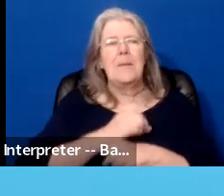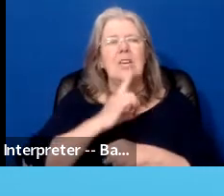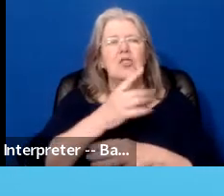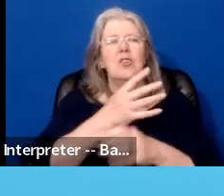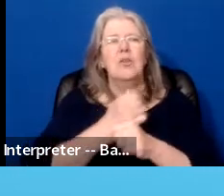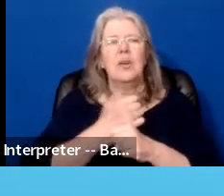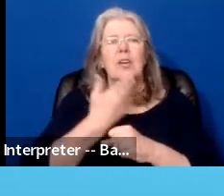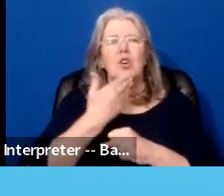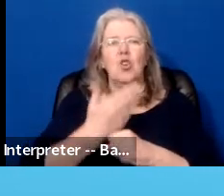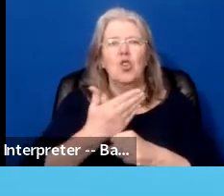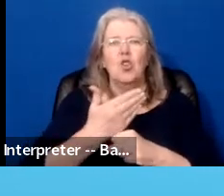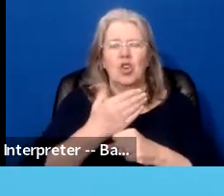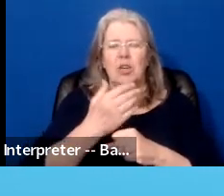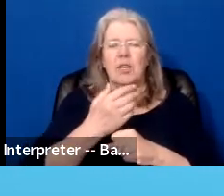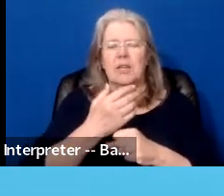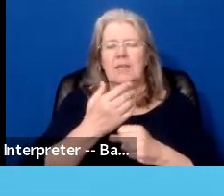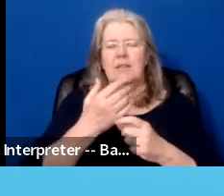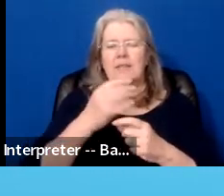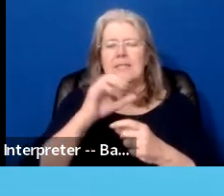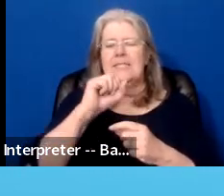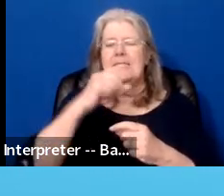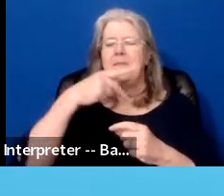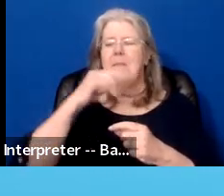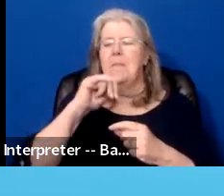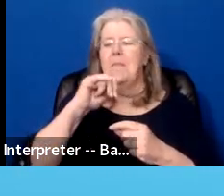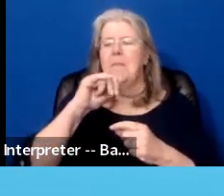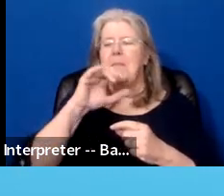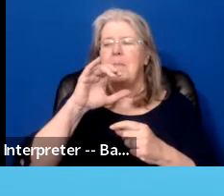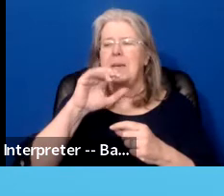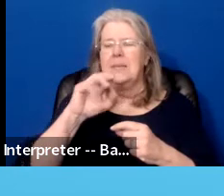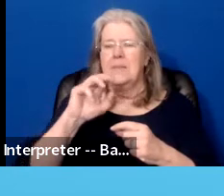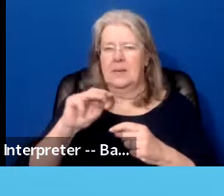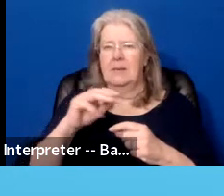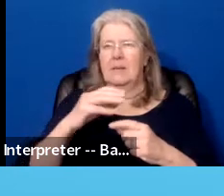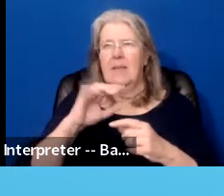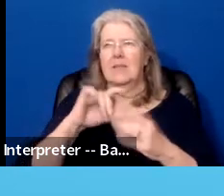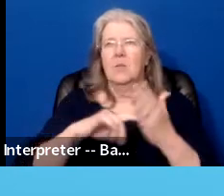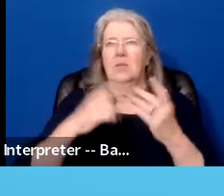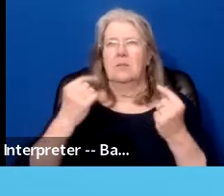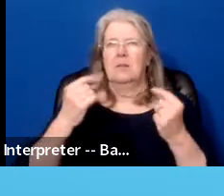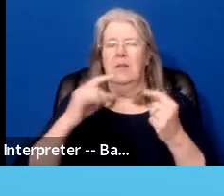and then making sure that you follow the directions, as listed on the test itself.